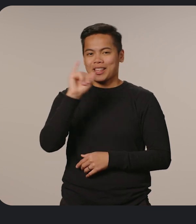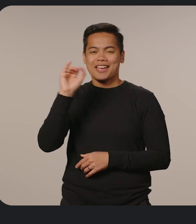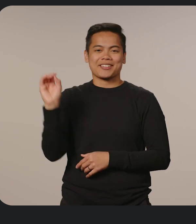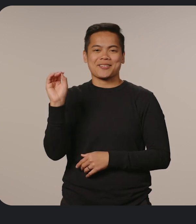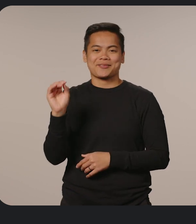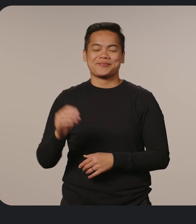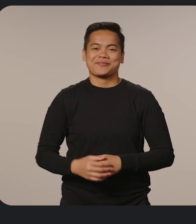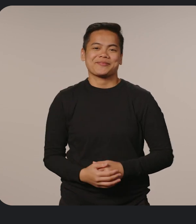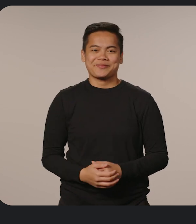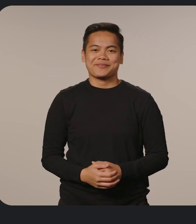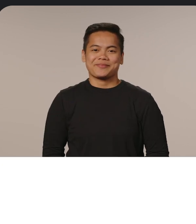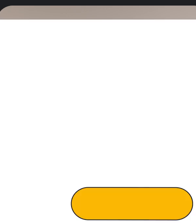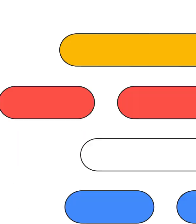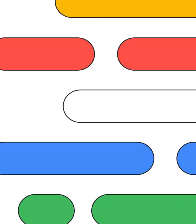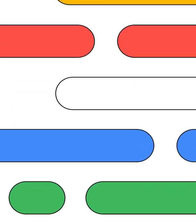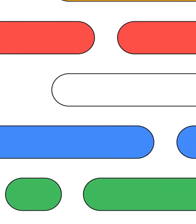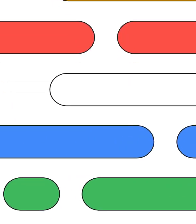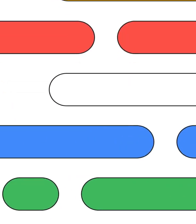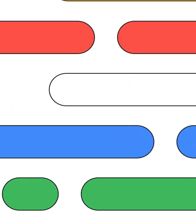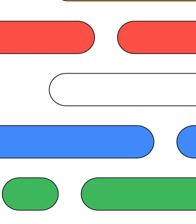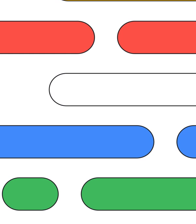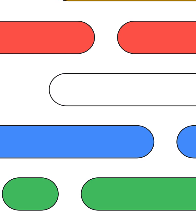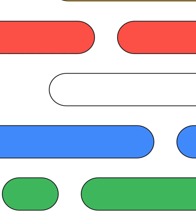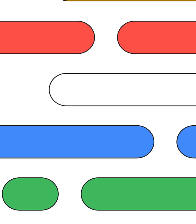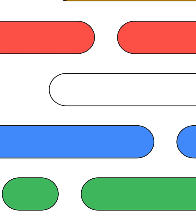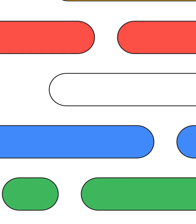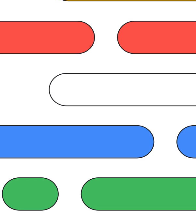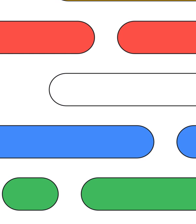we have at Google I O